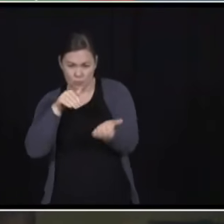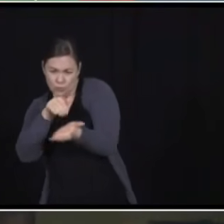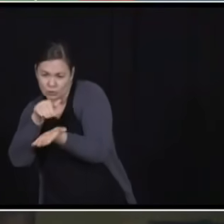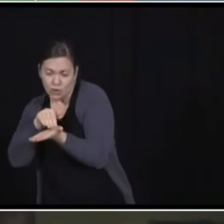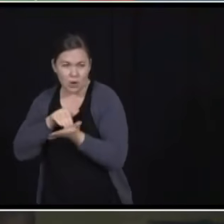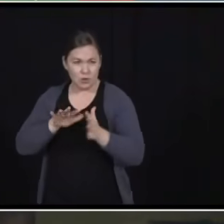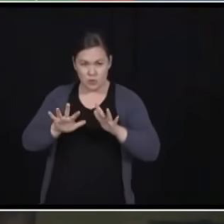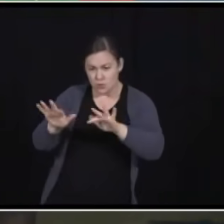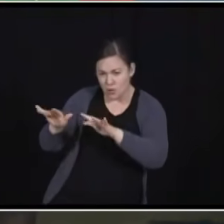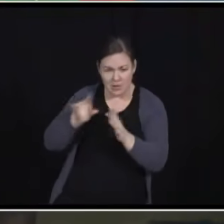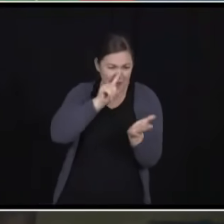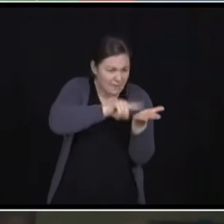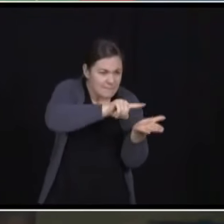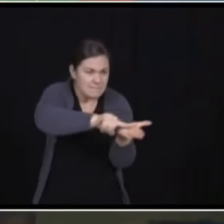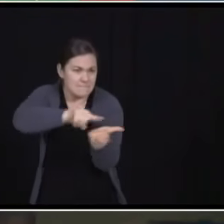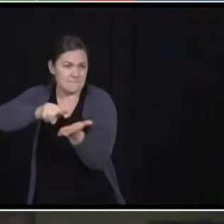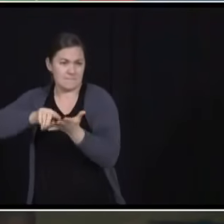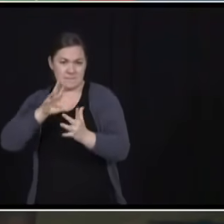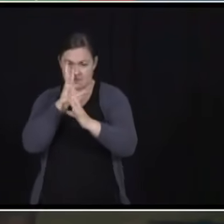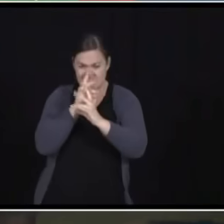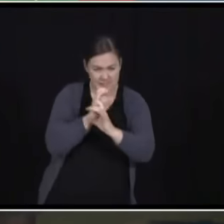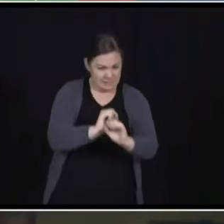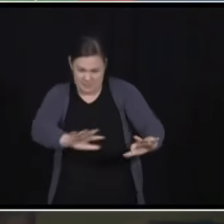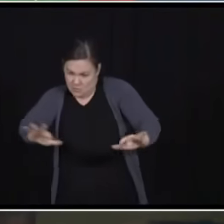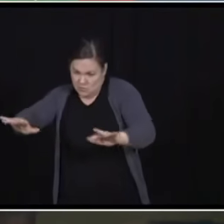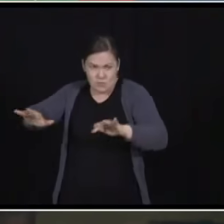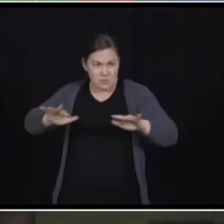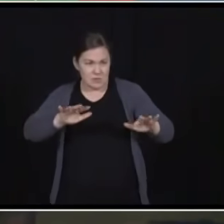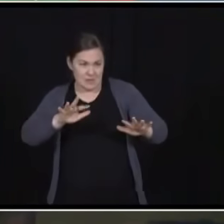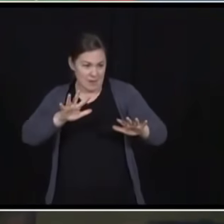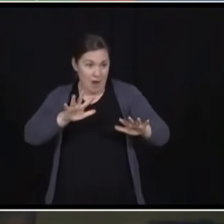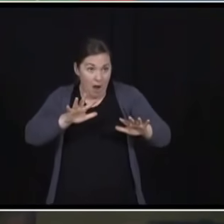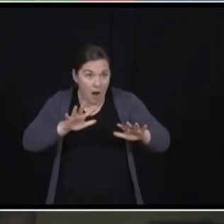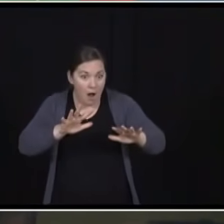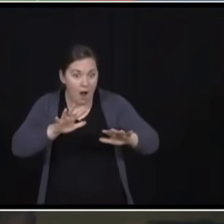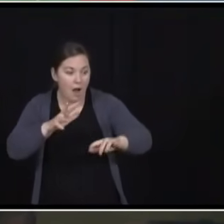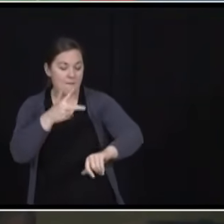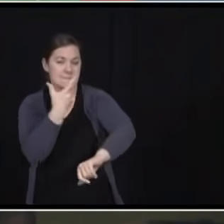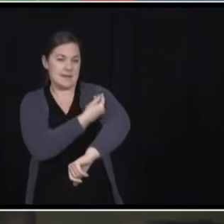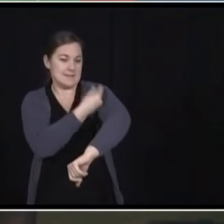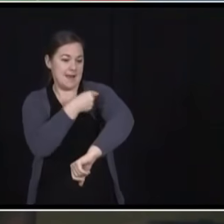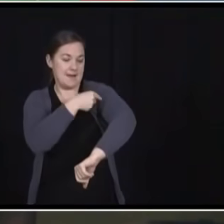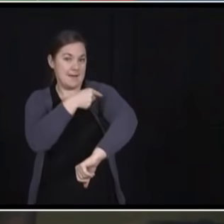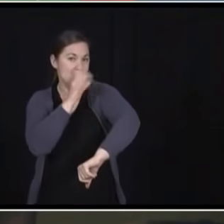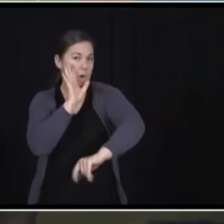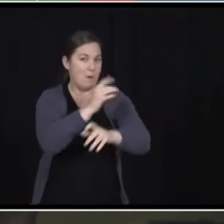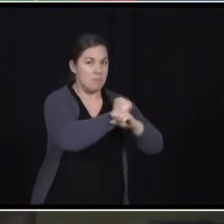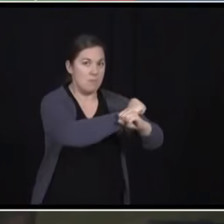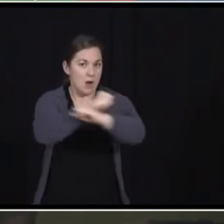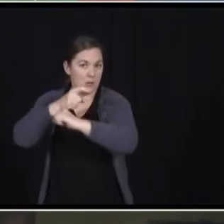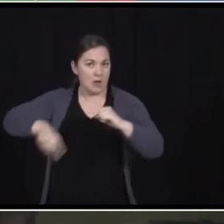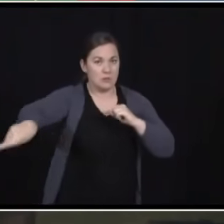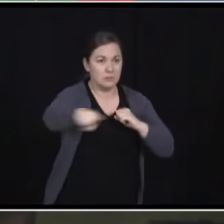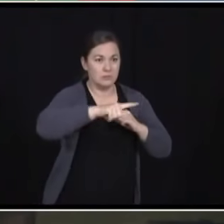minds around the world have been hard at work, scientists, doctors, and researchers have come together in search of a vaccine to protect all